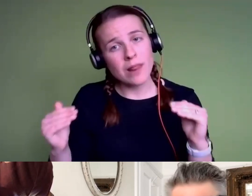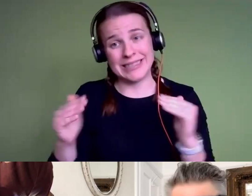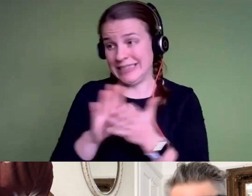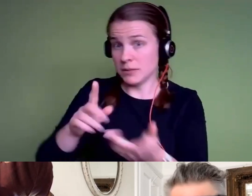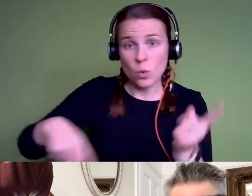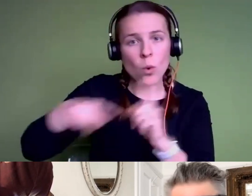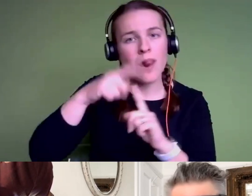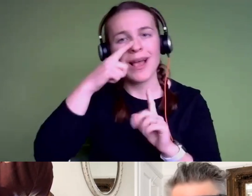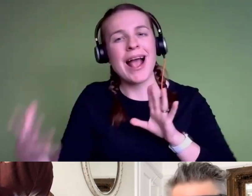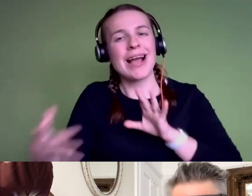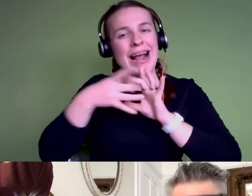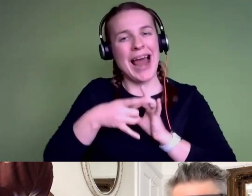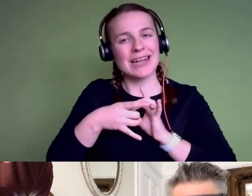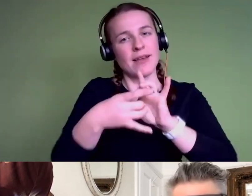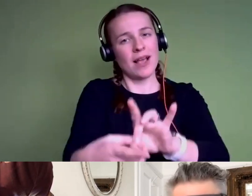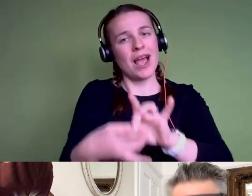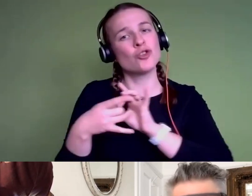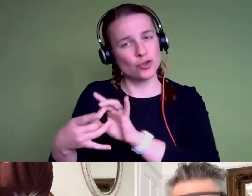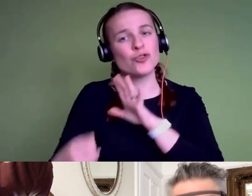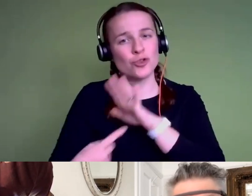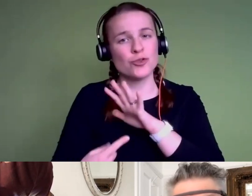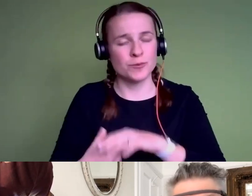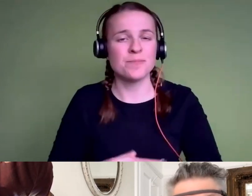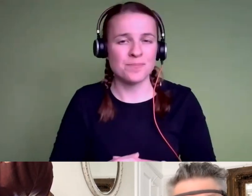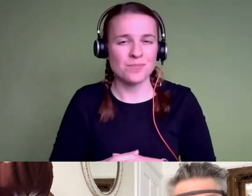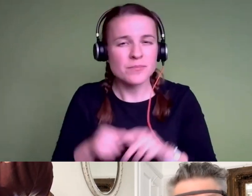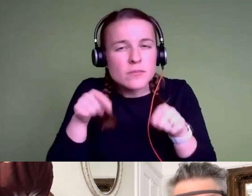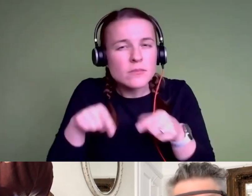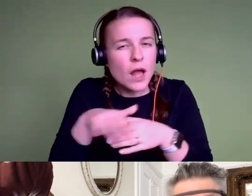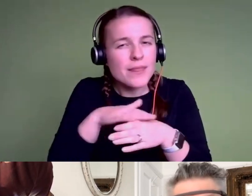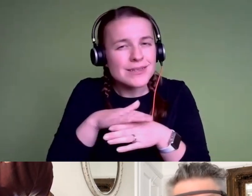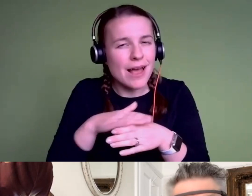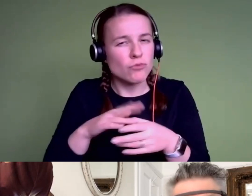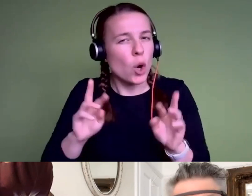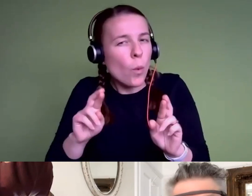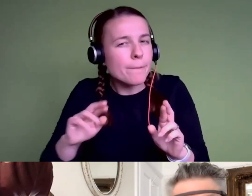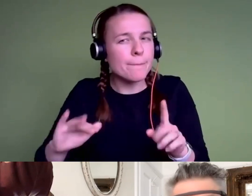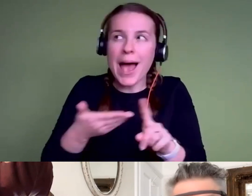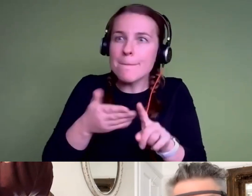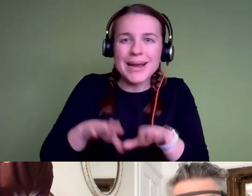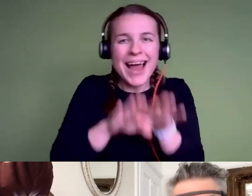to share that with you. But the thing for Sense as an organisation in this model, is that